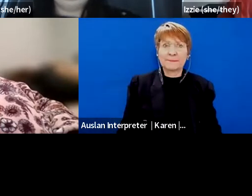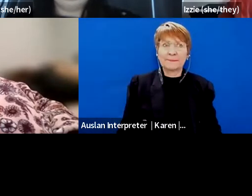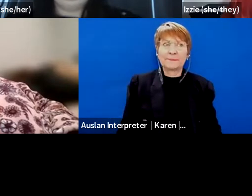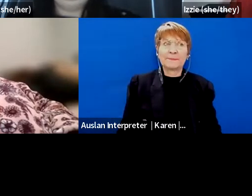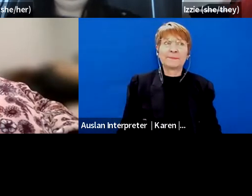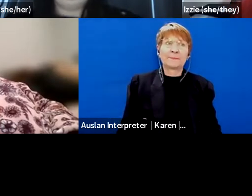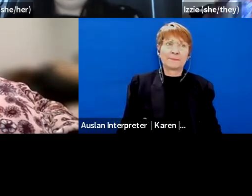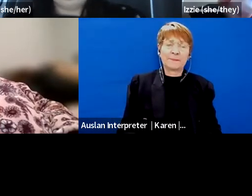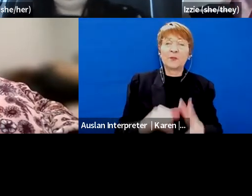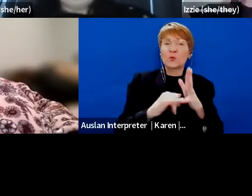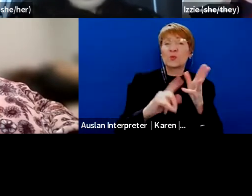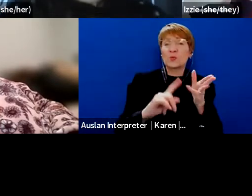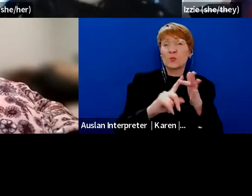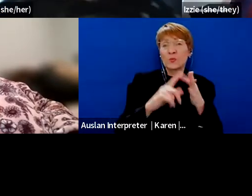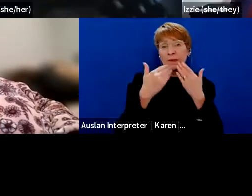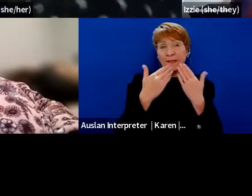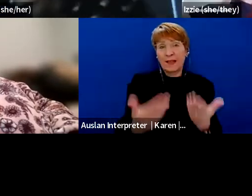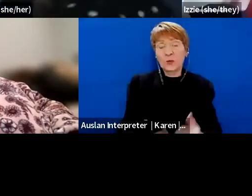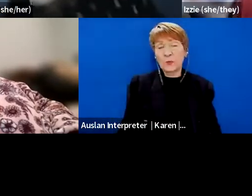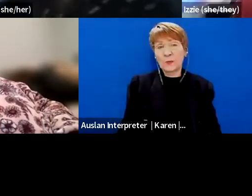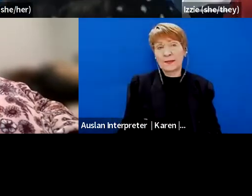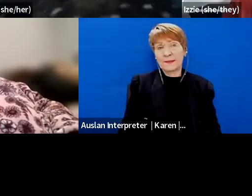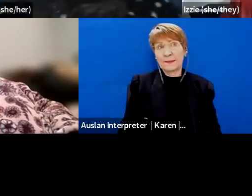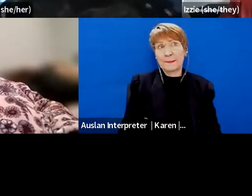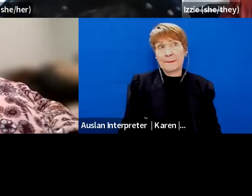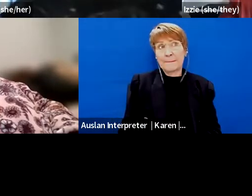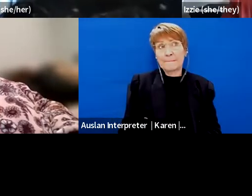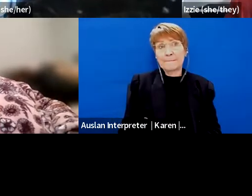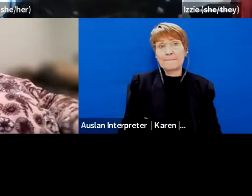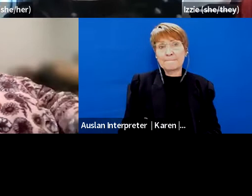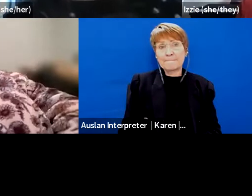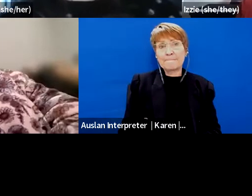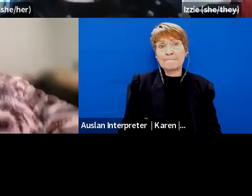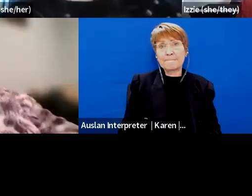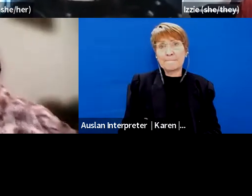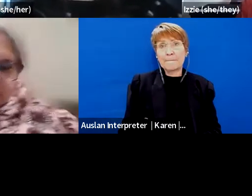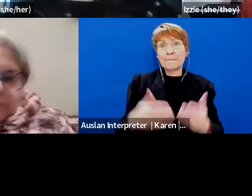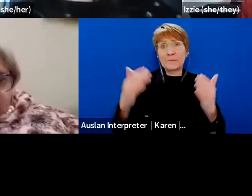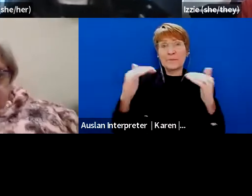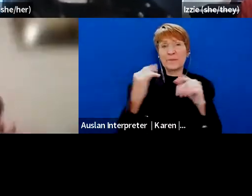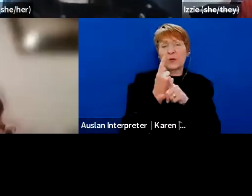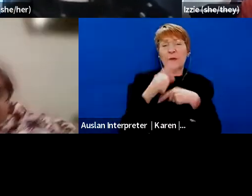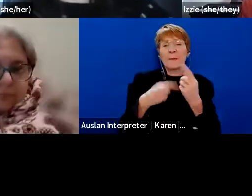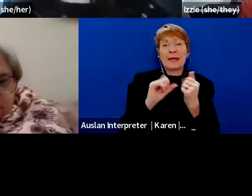Thanks easy. So we might move to talking about support.